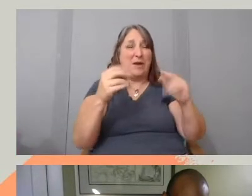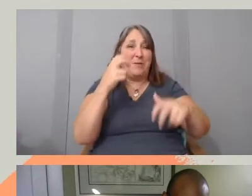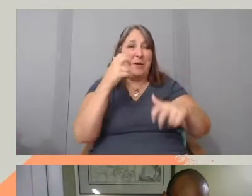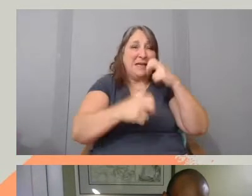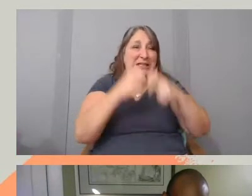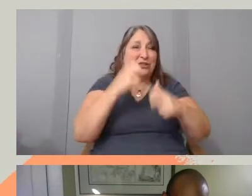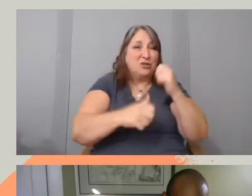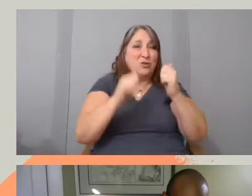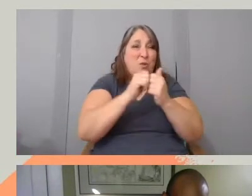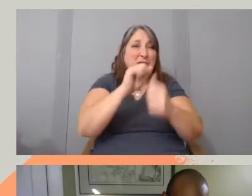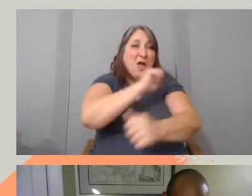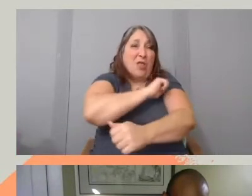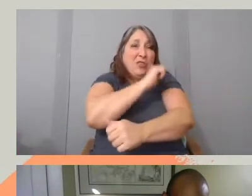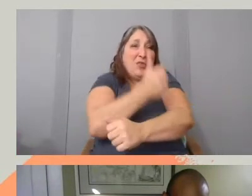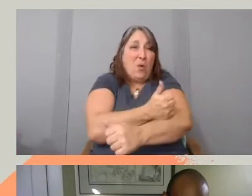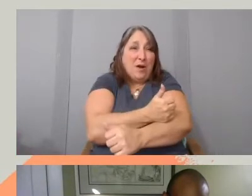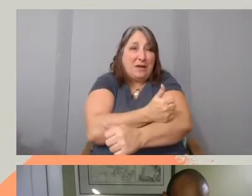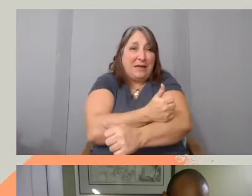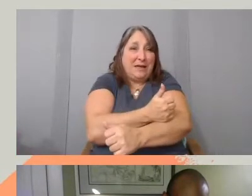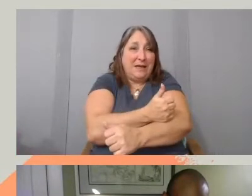Like, I can relate to that in a way,.